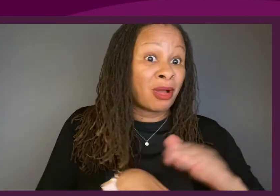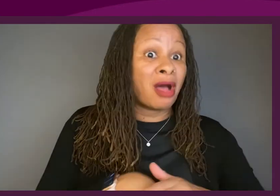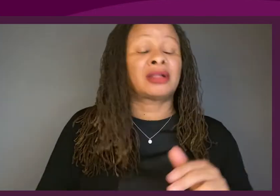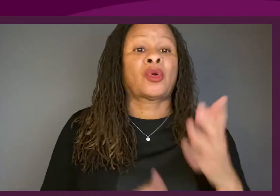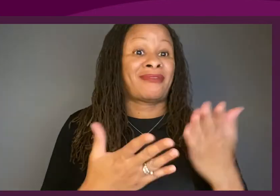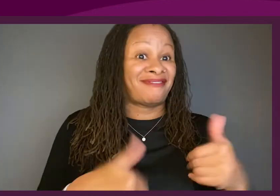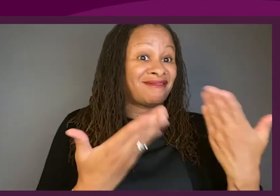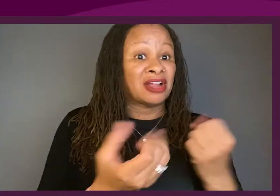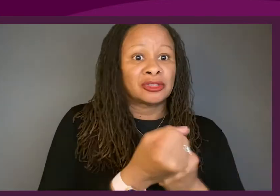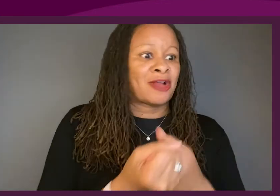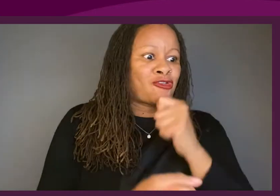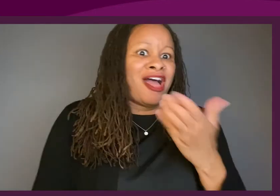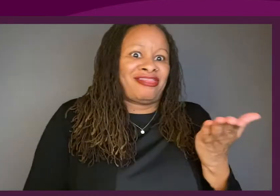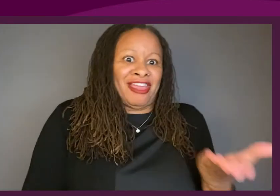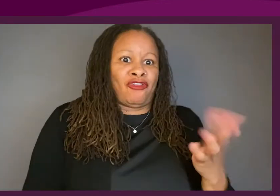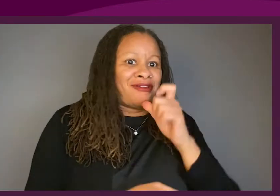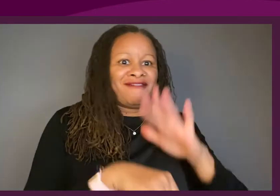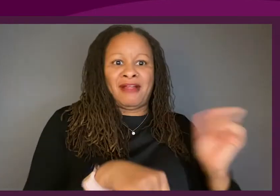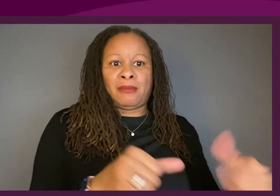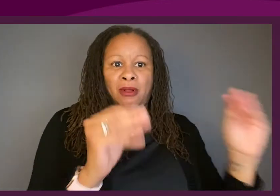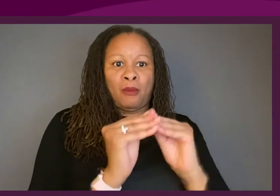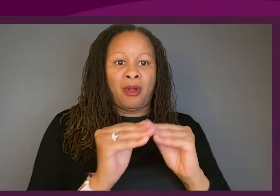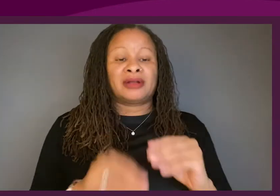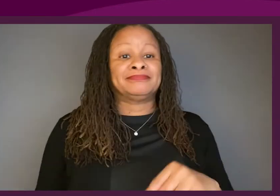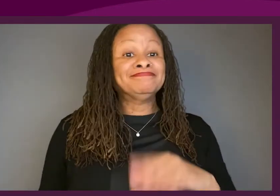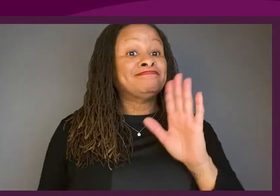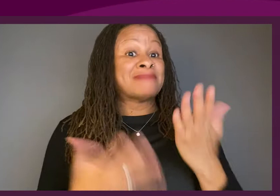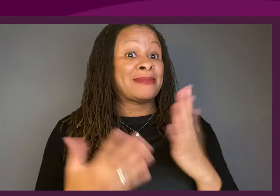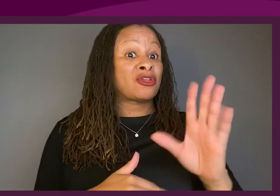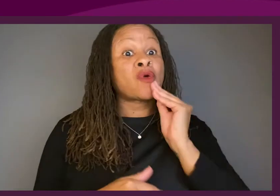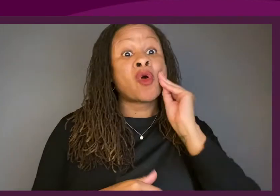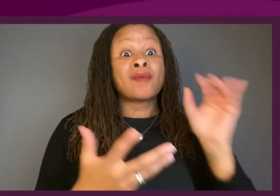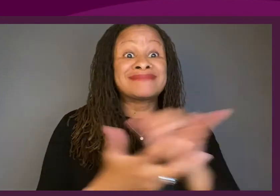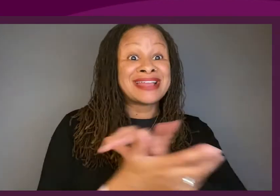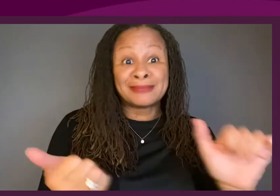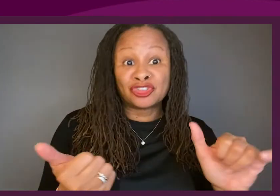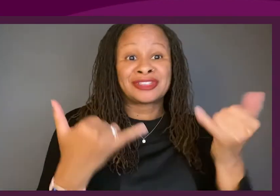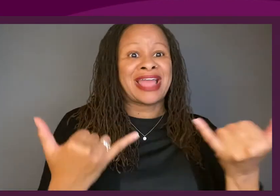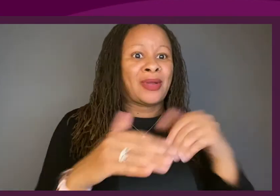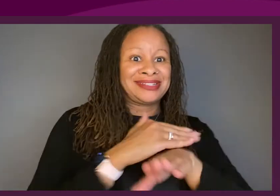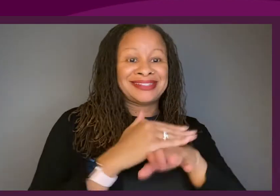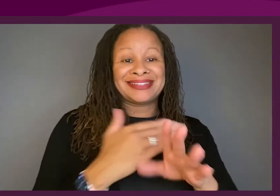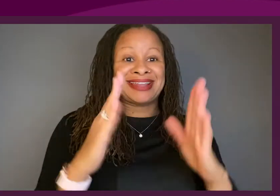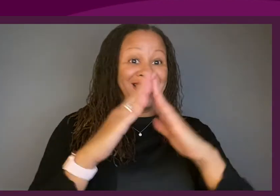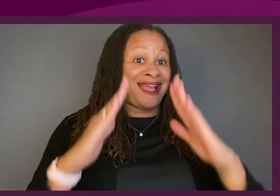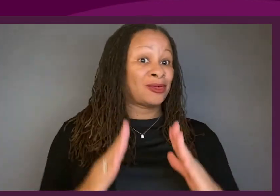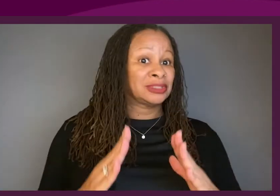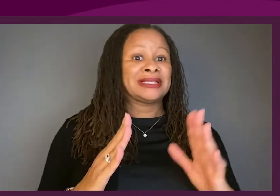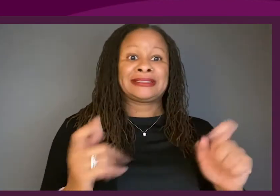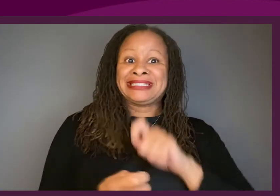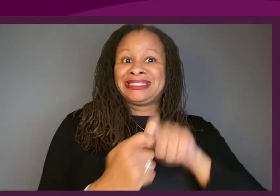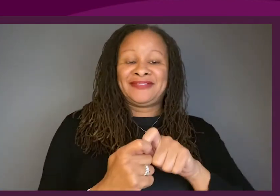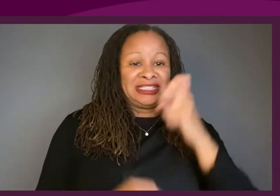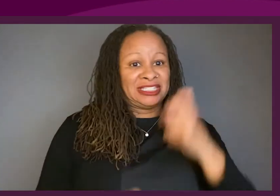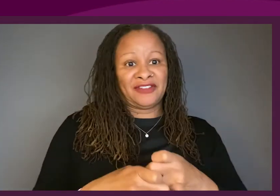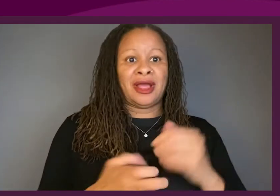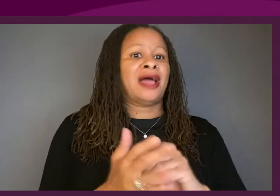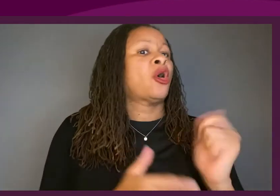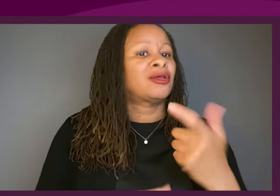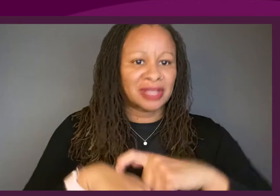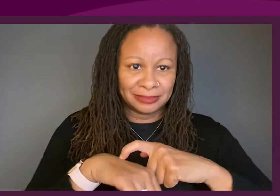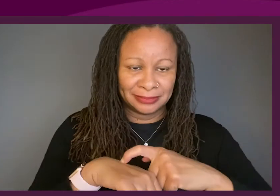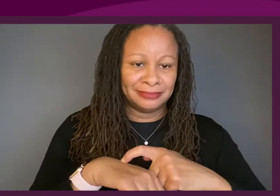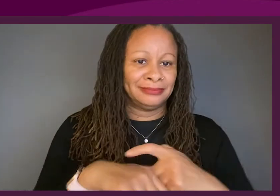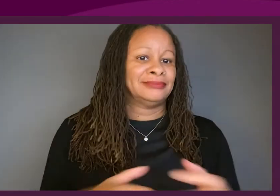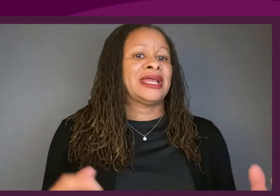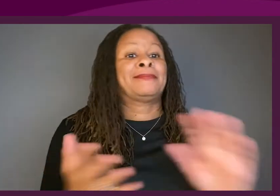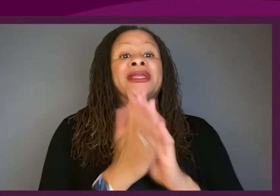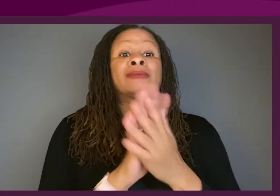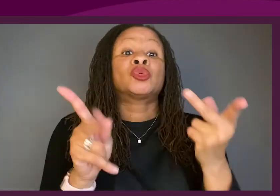been damaged and accessible housing is particularly difficult at all times, even more so in a